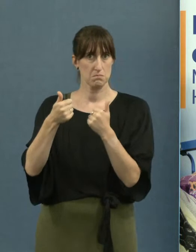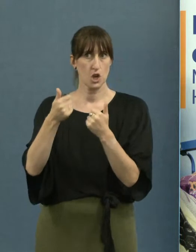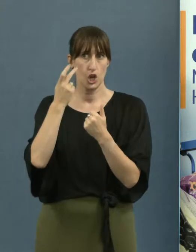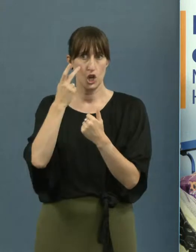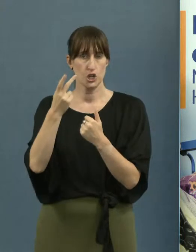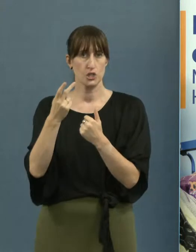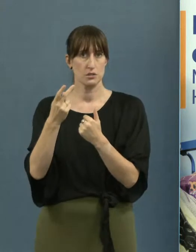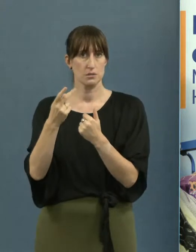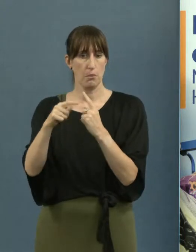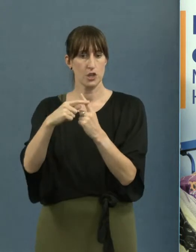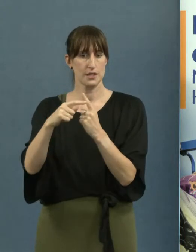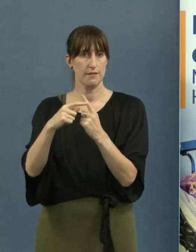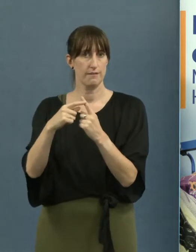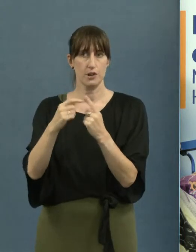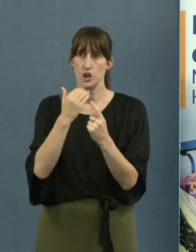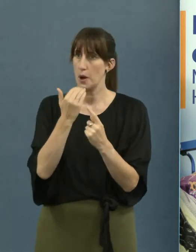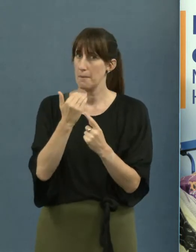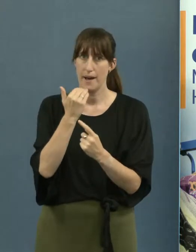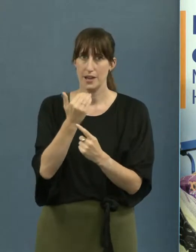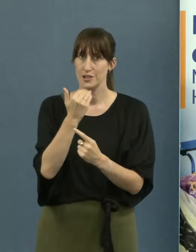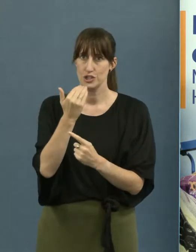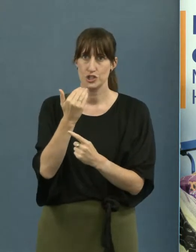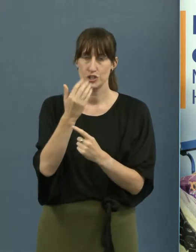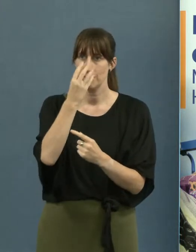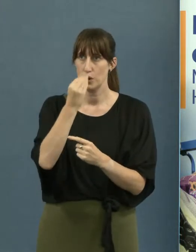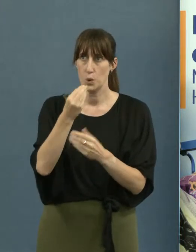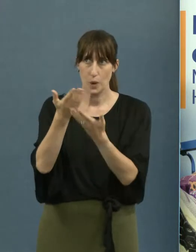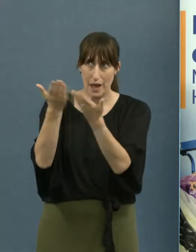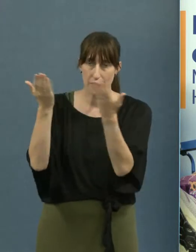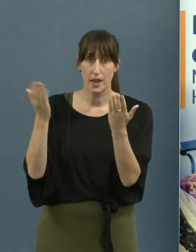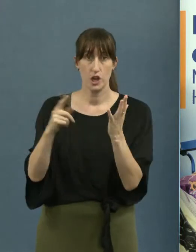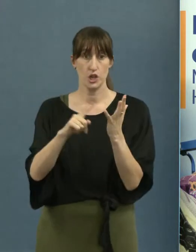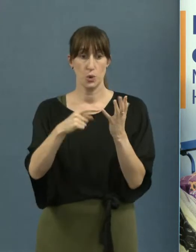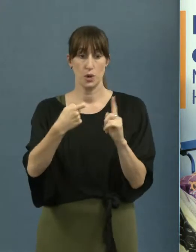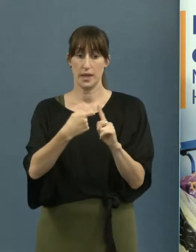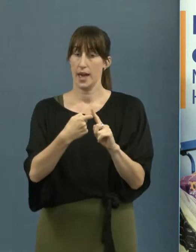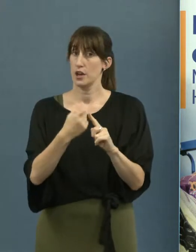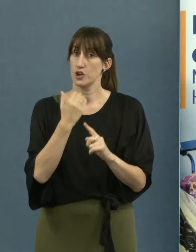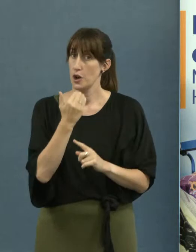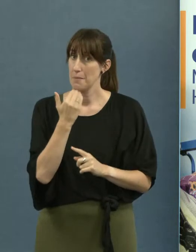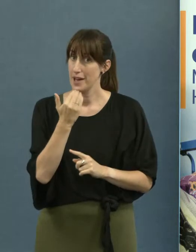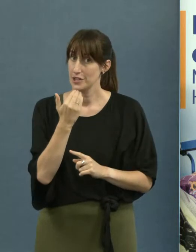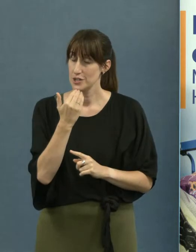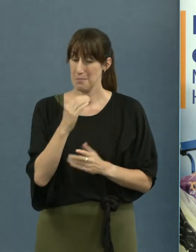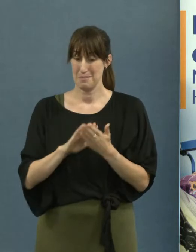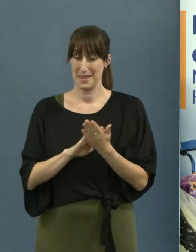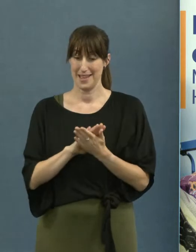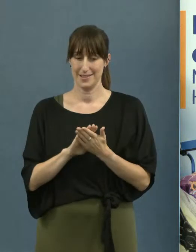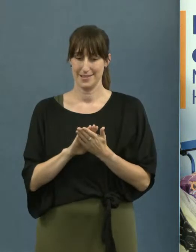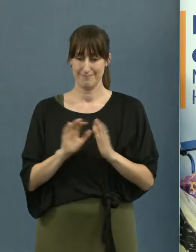amount of flu. The UK didn't have a lot of flu, but that's absolutely no guarantee that we